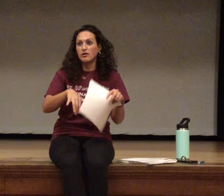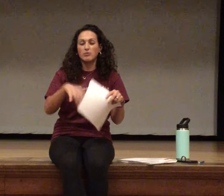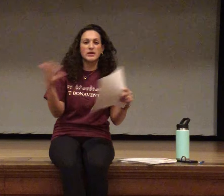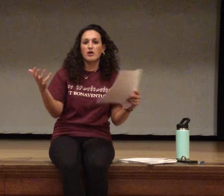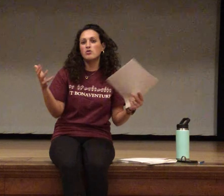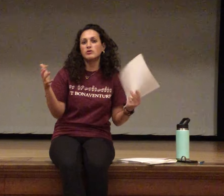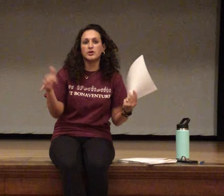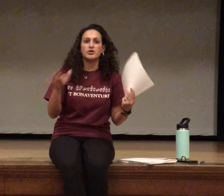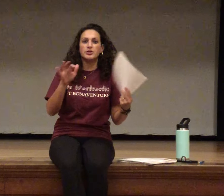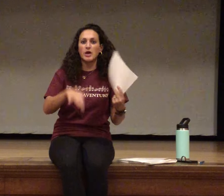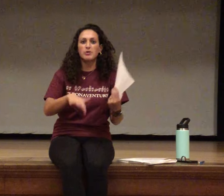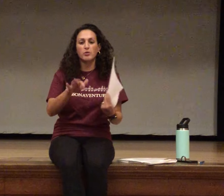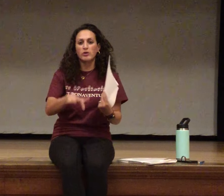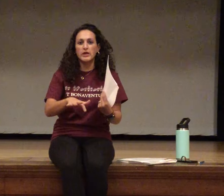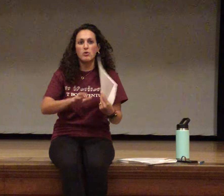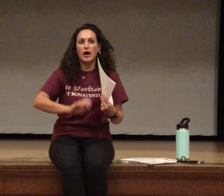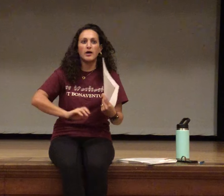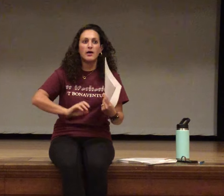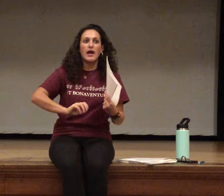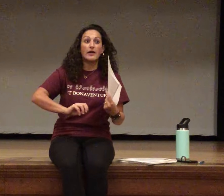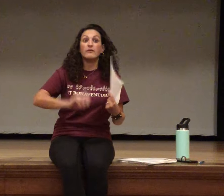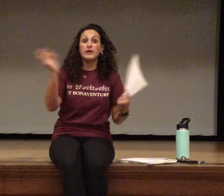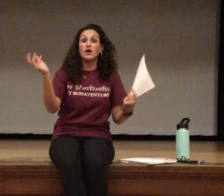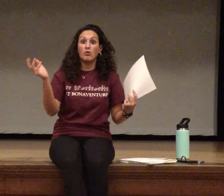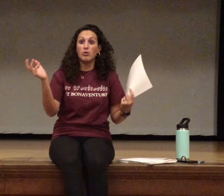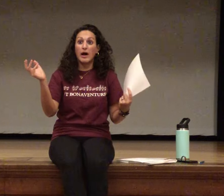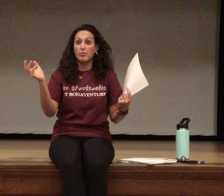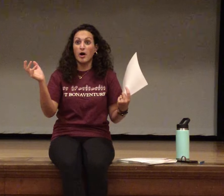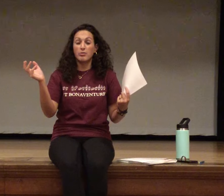almost like a Google search you type in the word that you want and a video will pop up